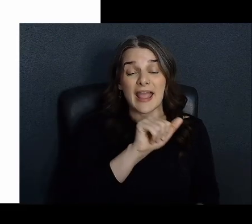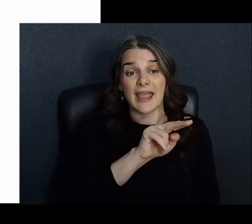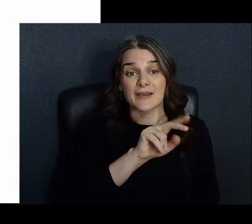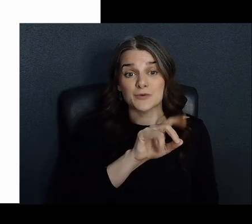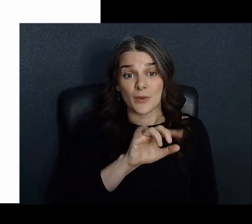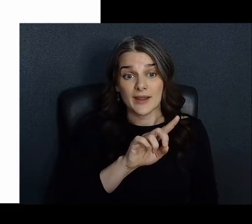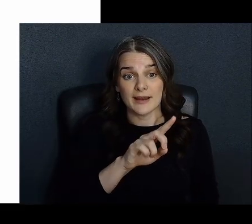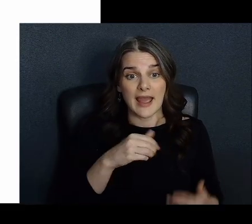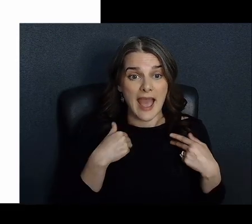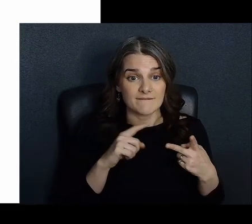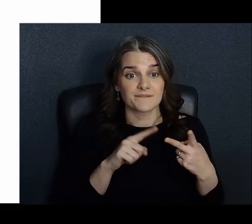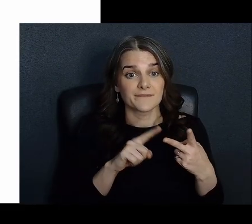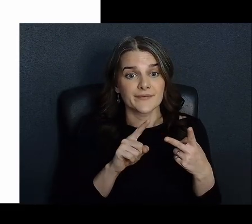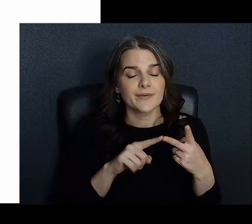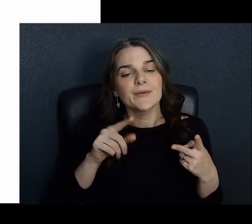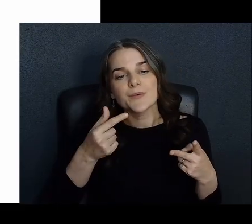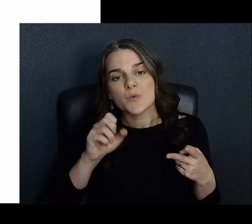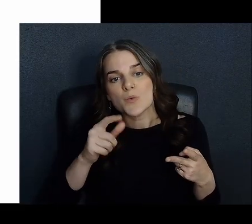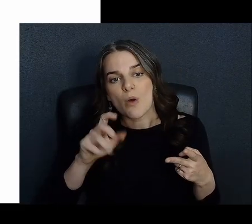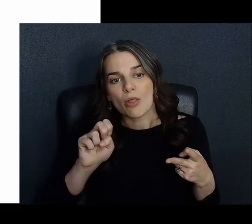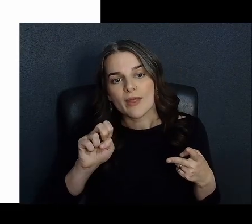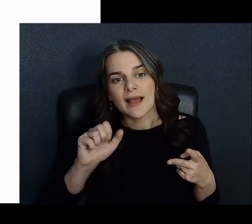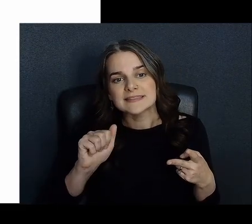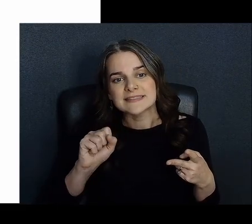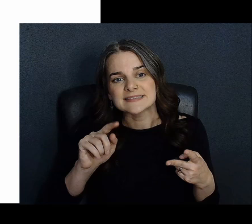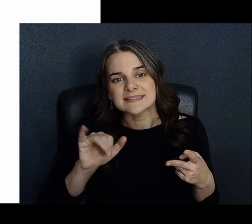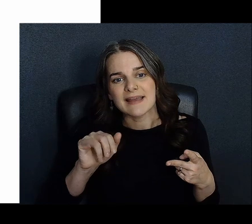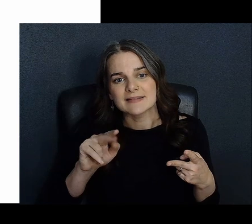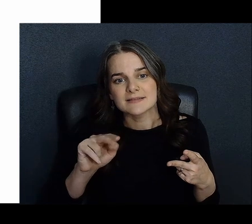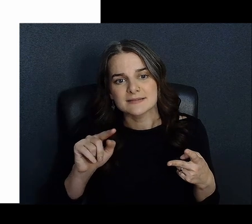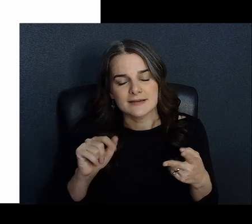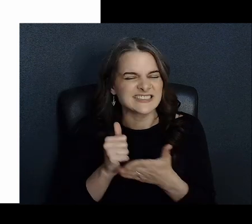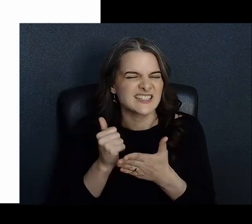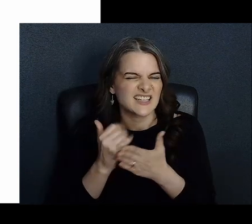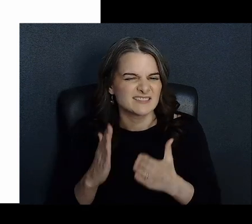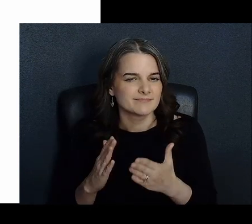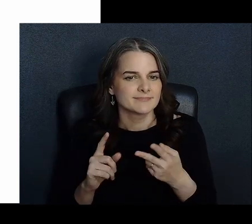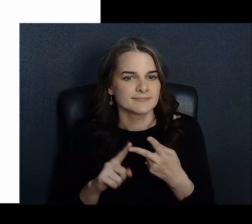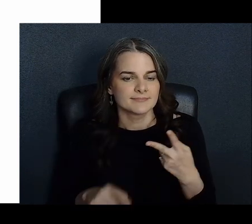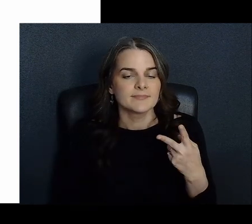And again, with the wake up call, you can get a great deal of information there. I always caution, though, however,